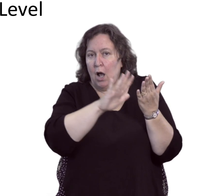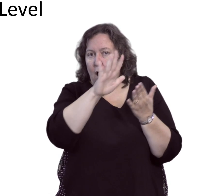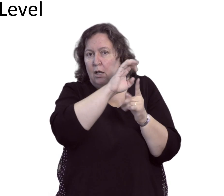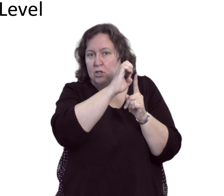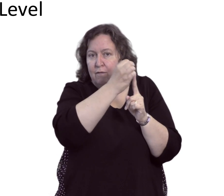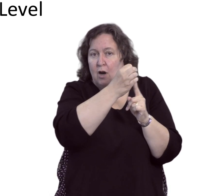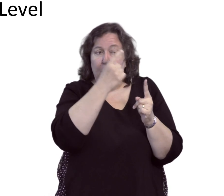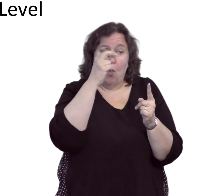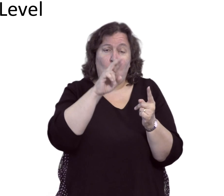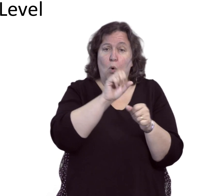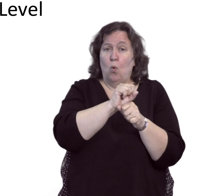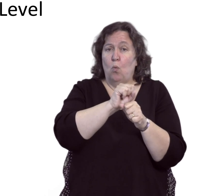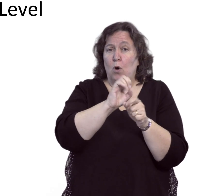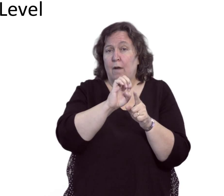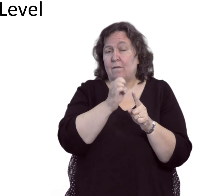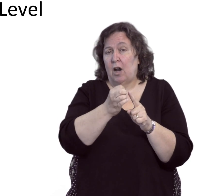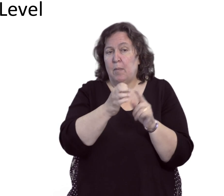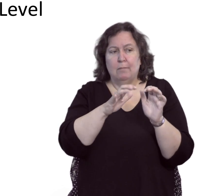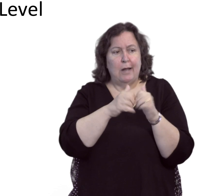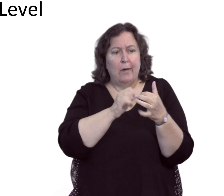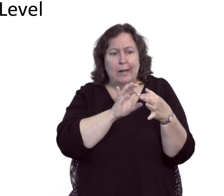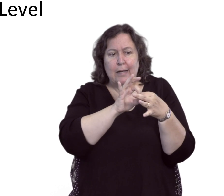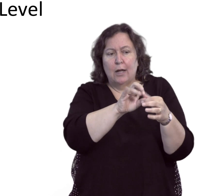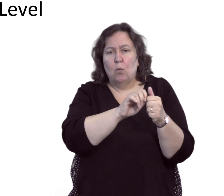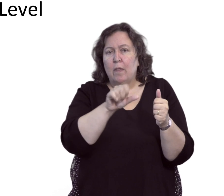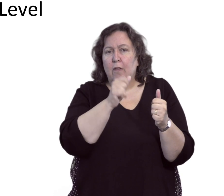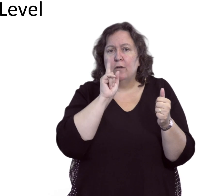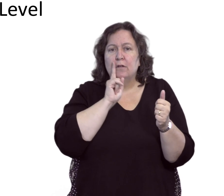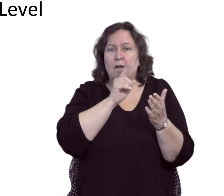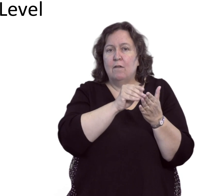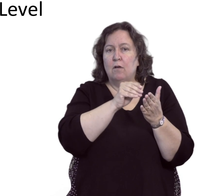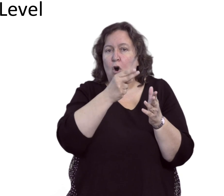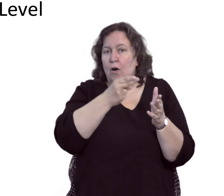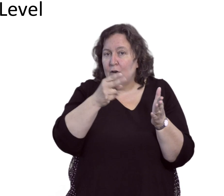in the college or work environment, such as connecting with other deaf or